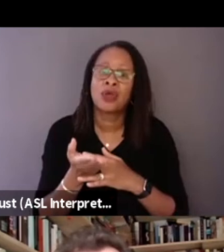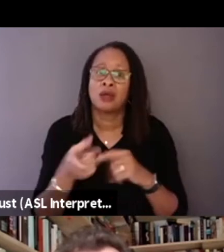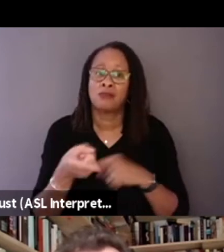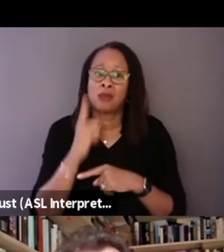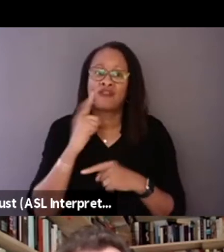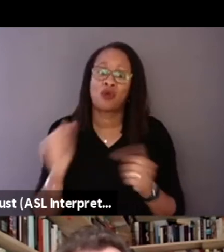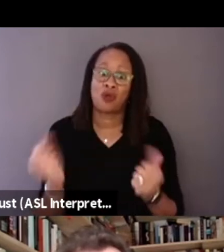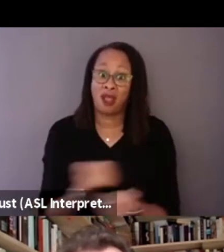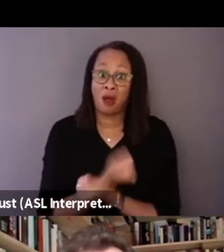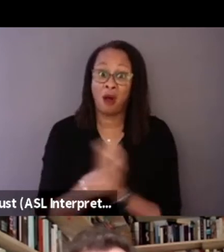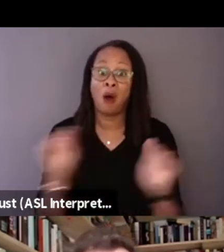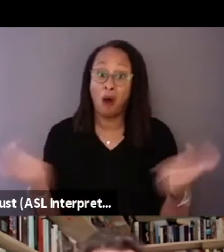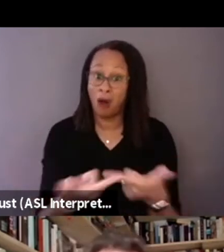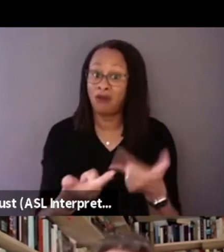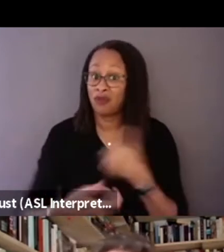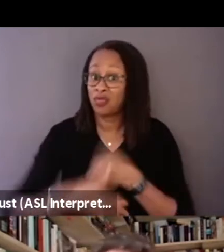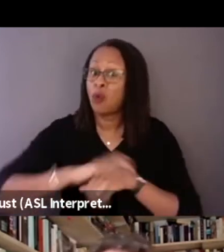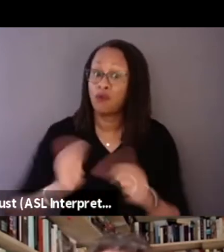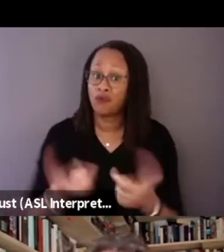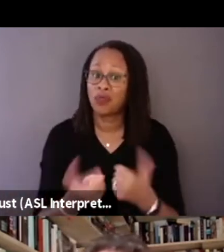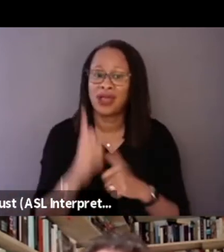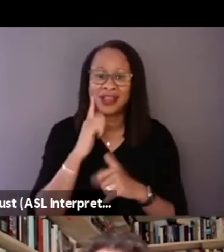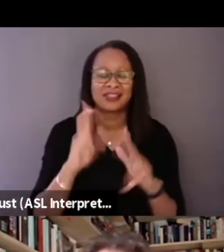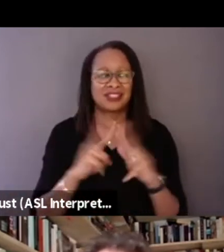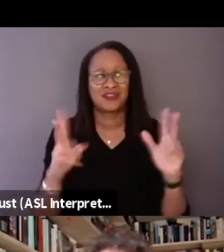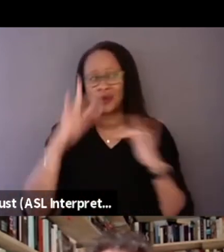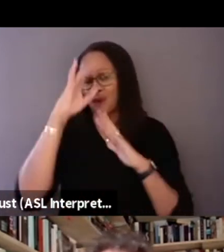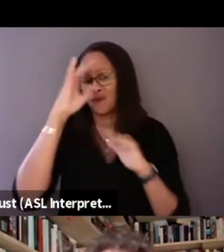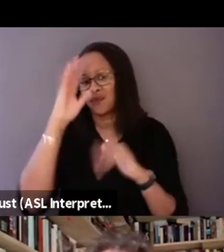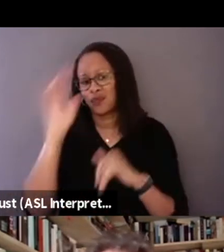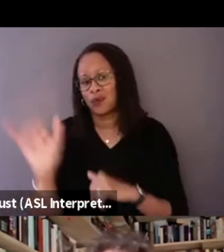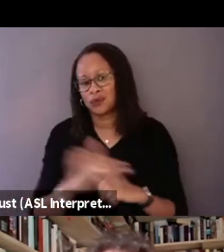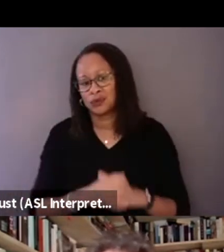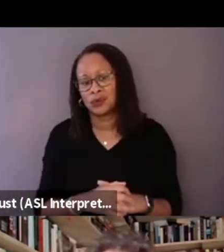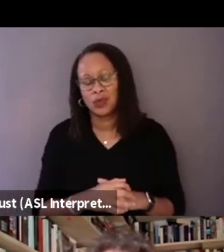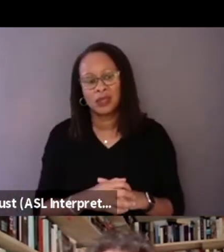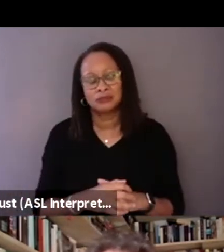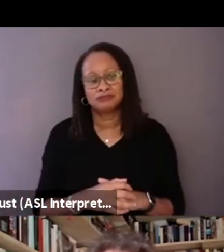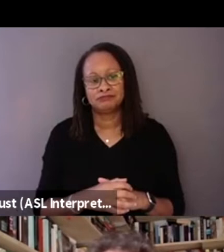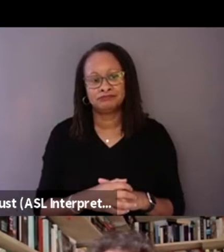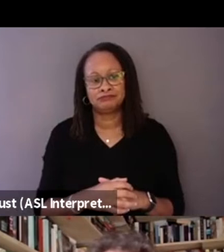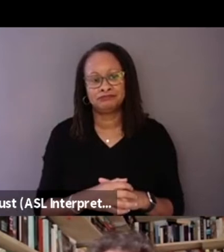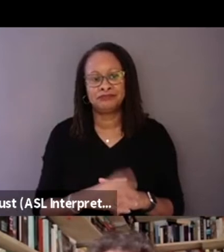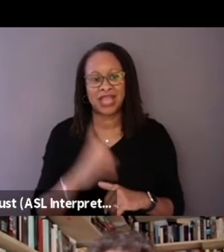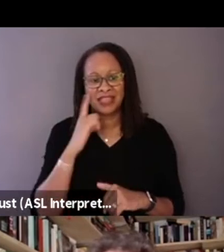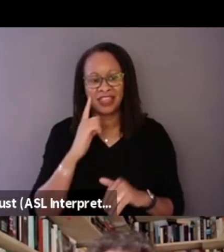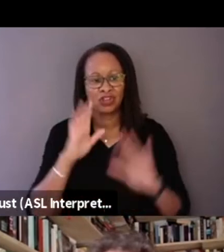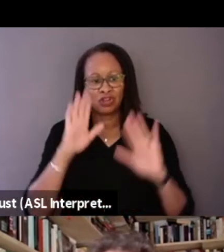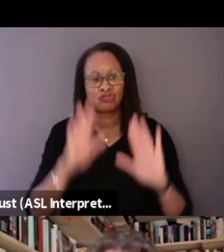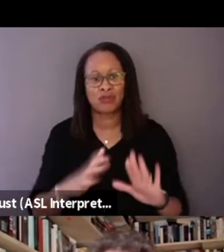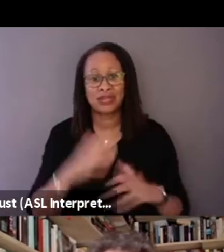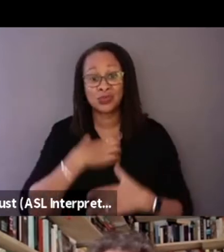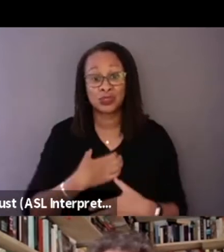And I think that's really hopeful and yeah, and I think our greatest wish is that people see